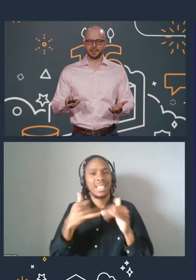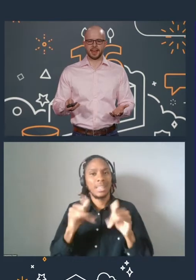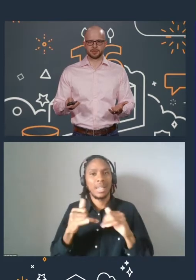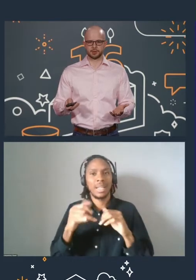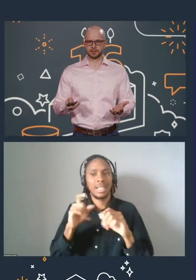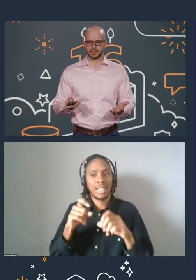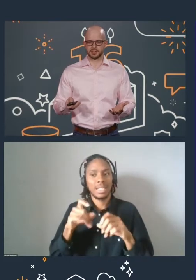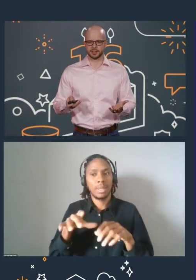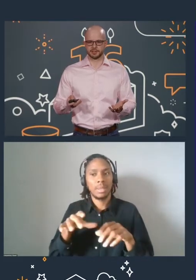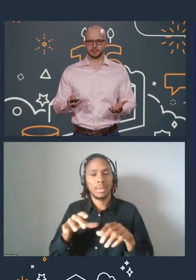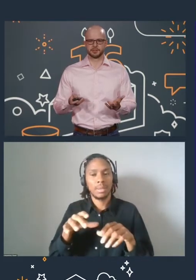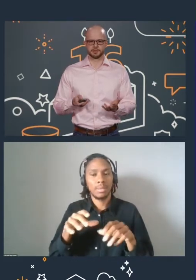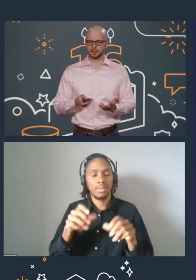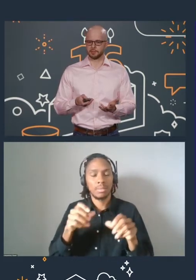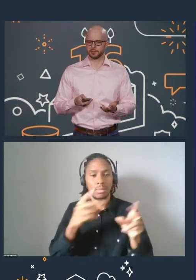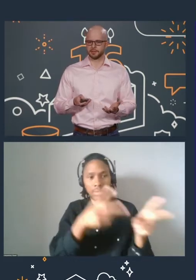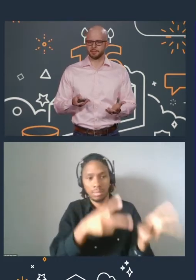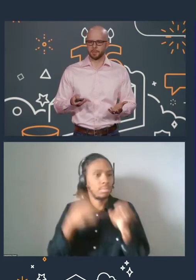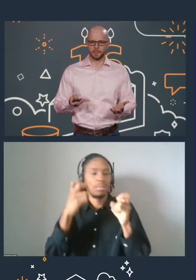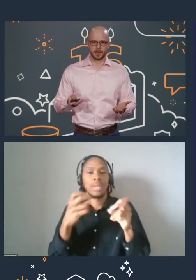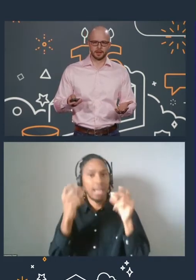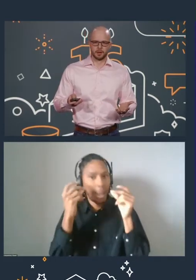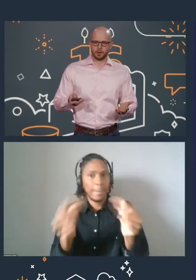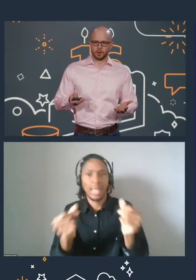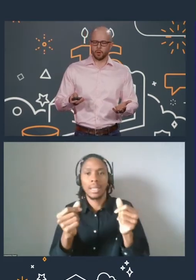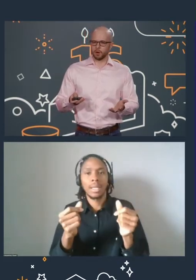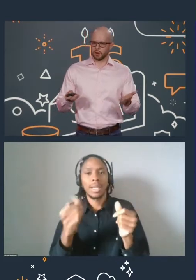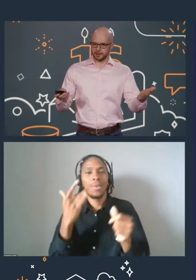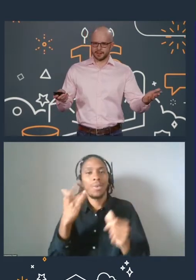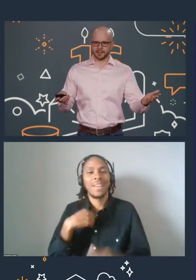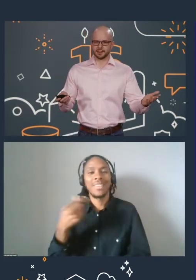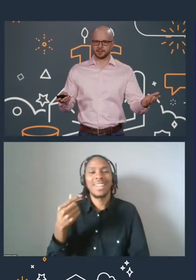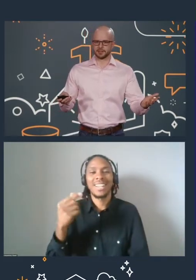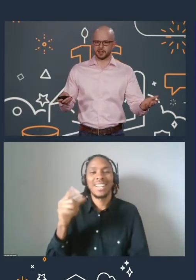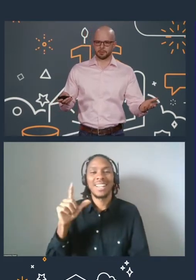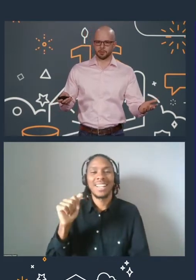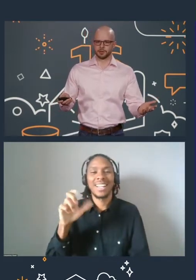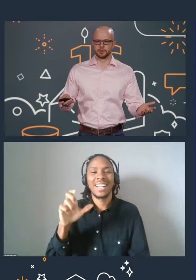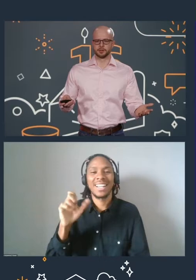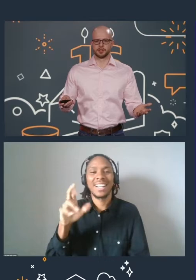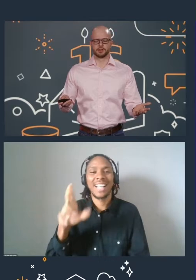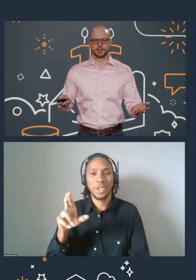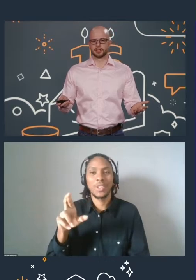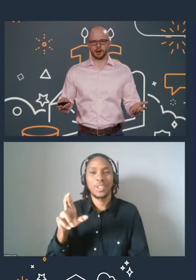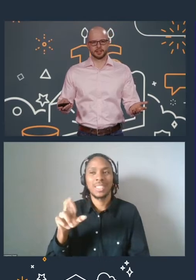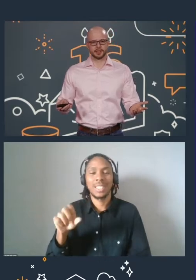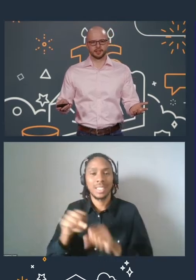And that's where Glacier Instant Retrieval comes in. Or in another example with user-generated content,